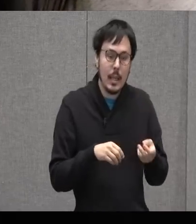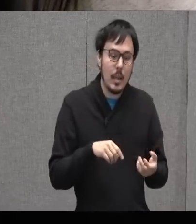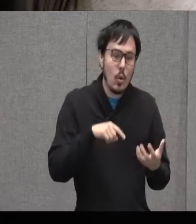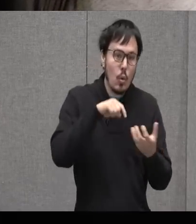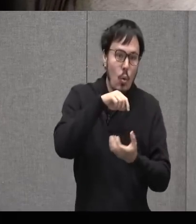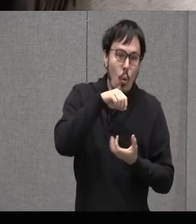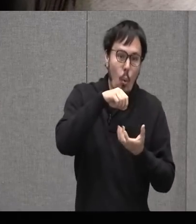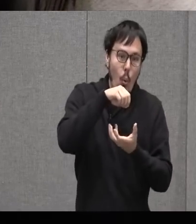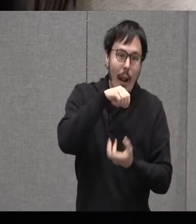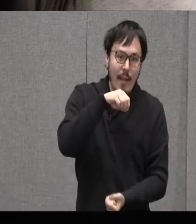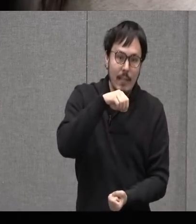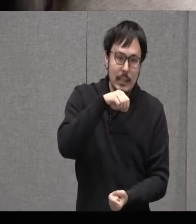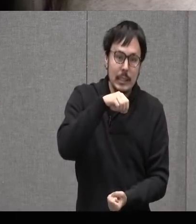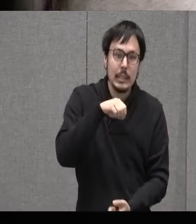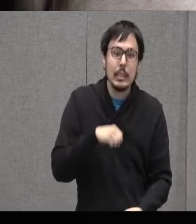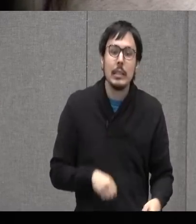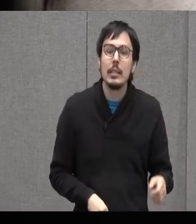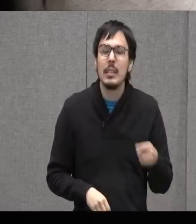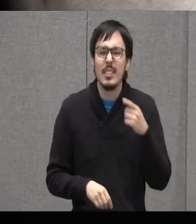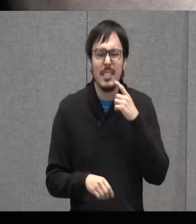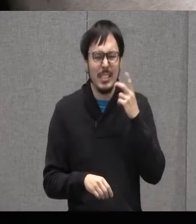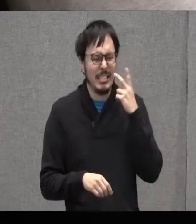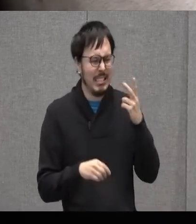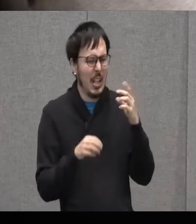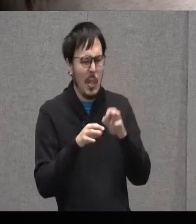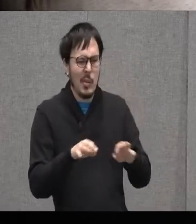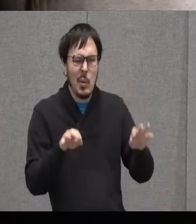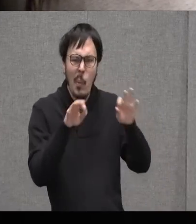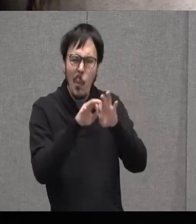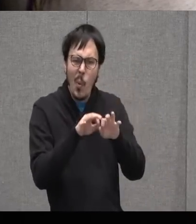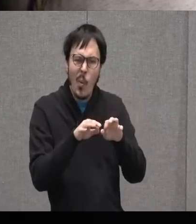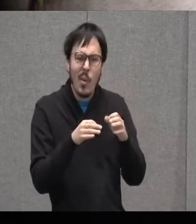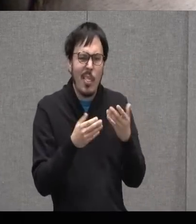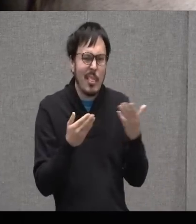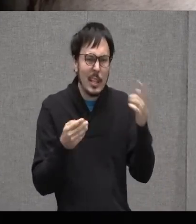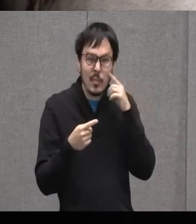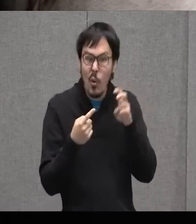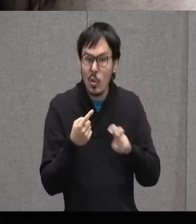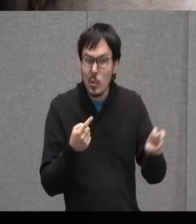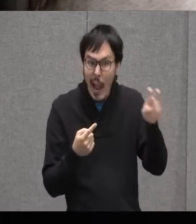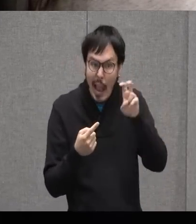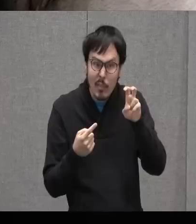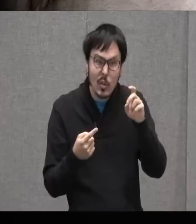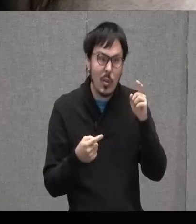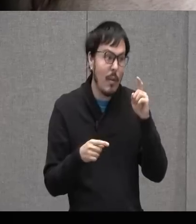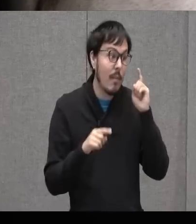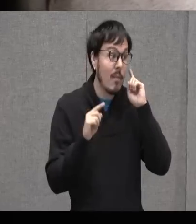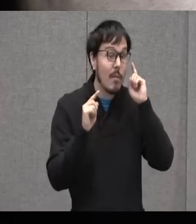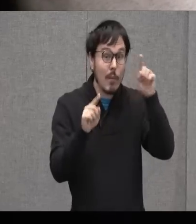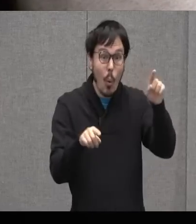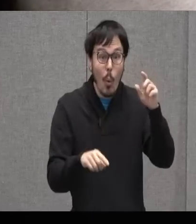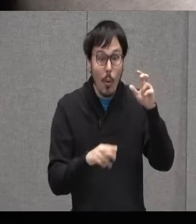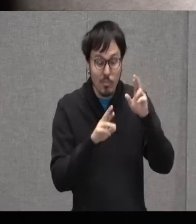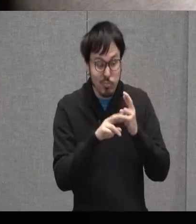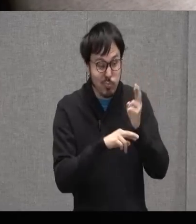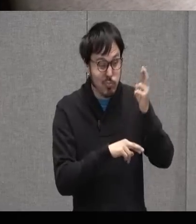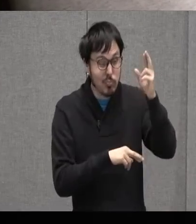All those important things to be able to do like travel, or go to the moon, all because of math.